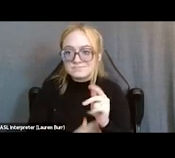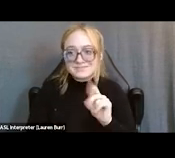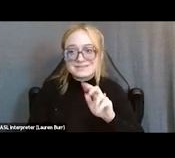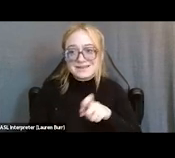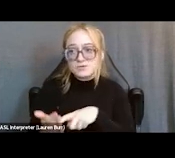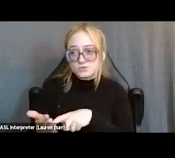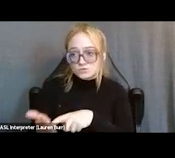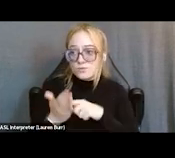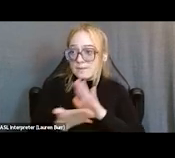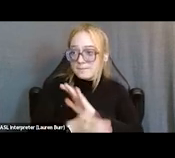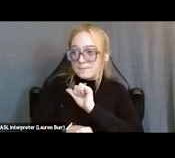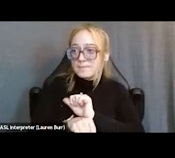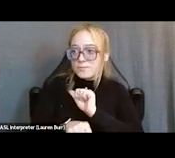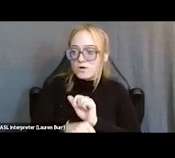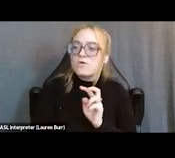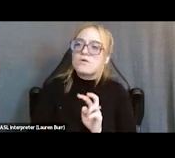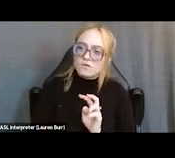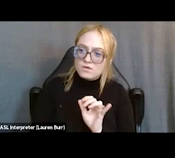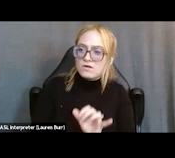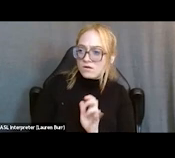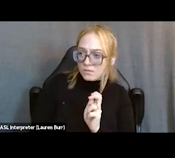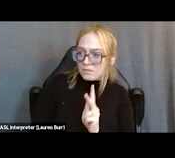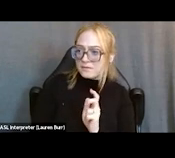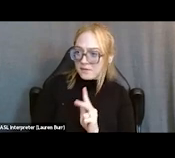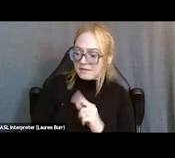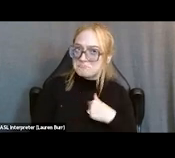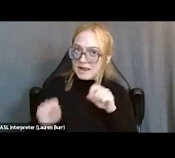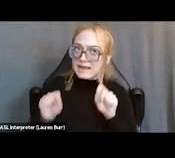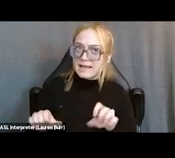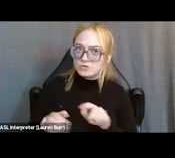some of the paperwork and I was like, oh. And because my writing,